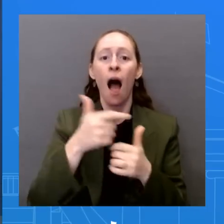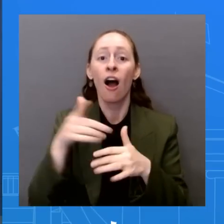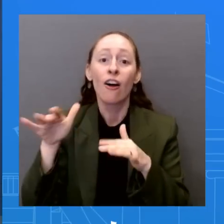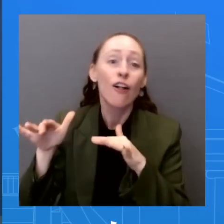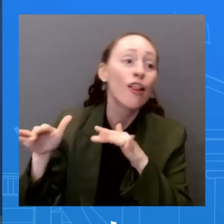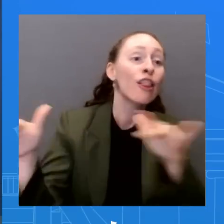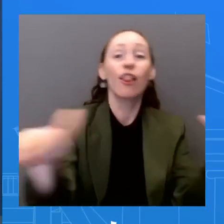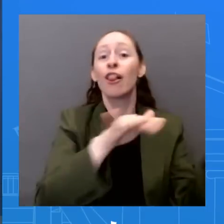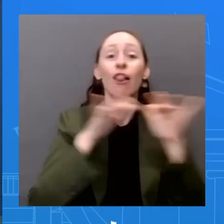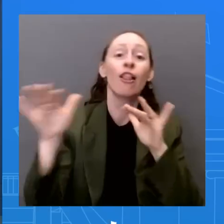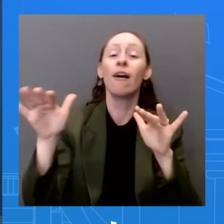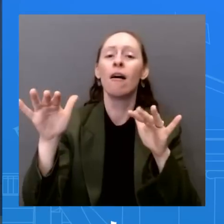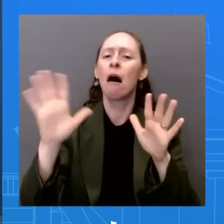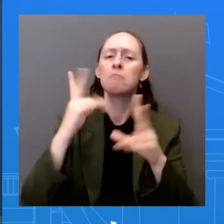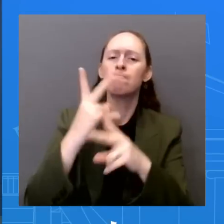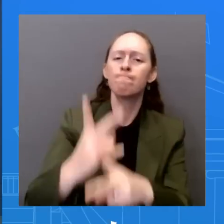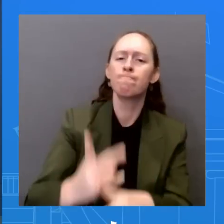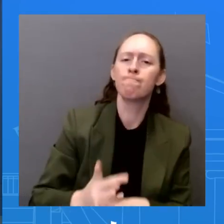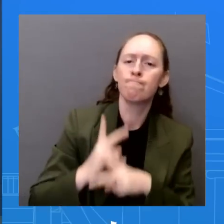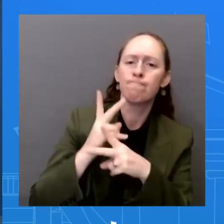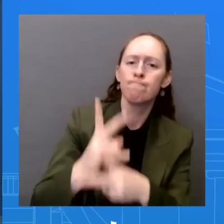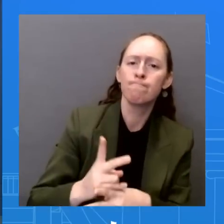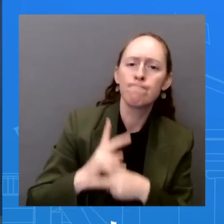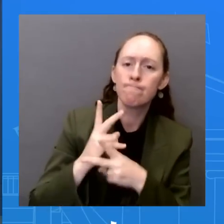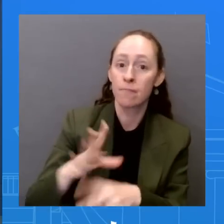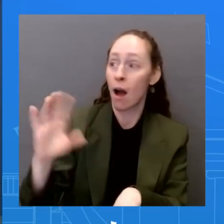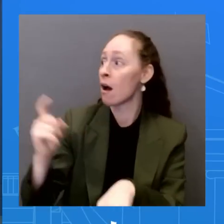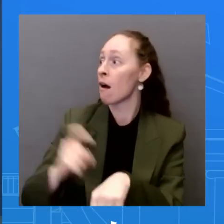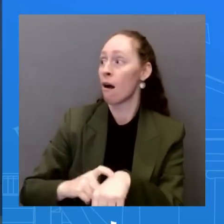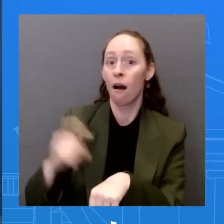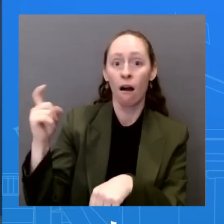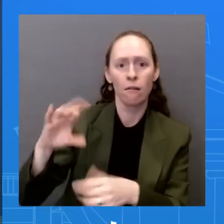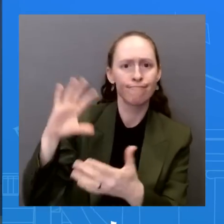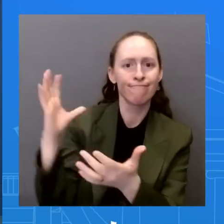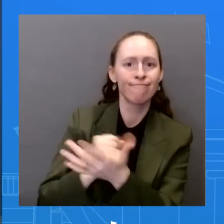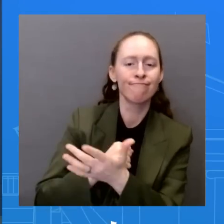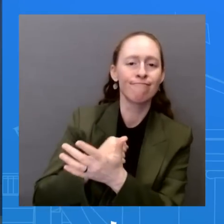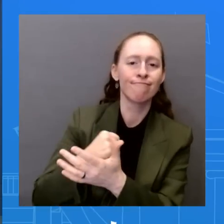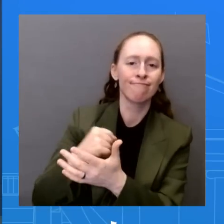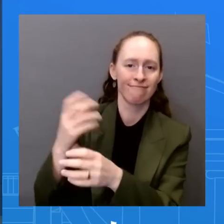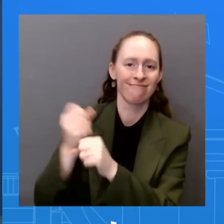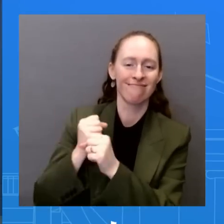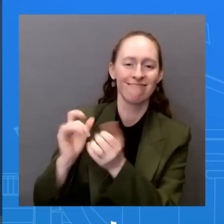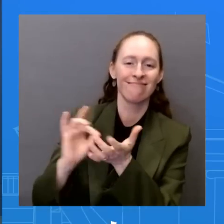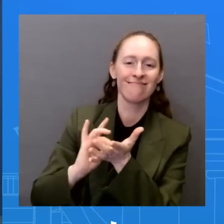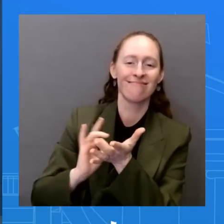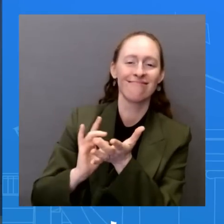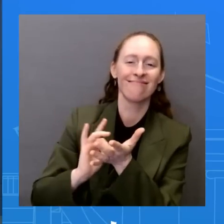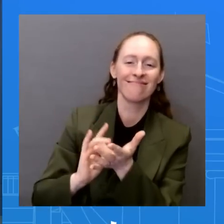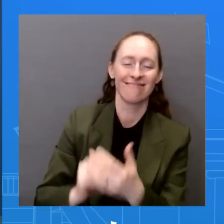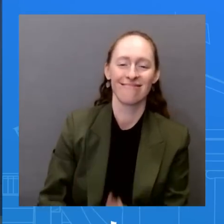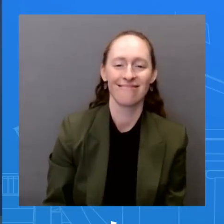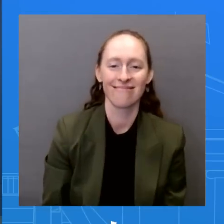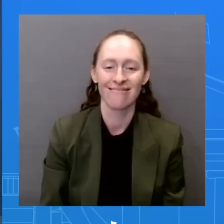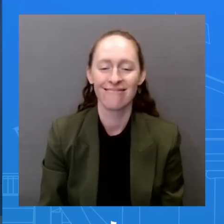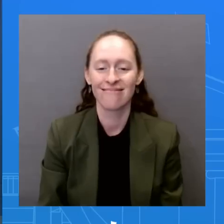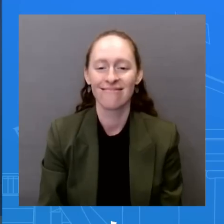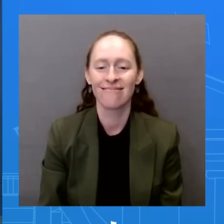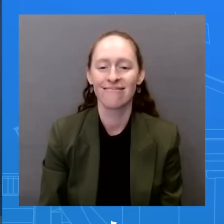and we must aggressively continue our work to get clear prevention guidance and vaccines out to individuals in communities